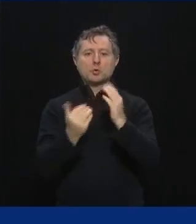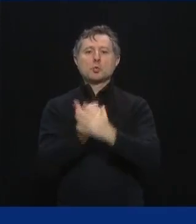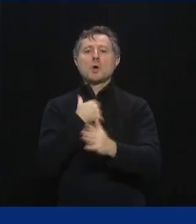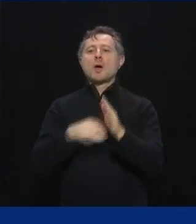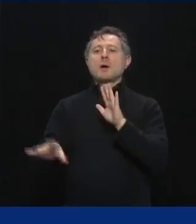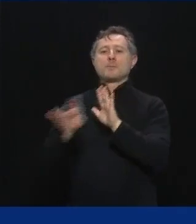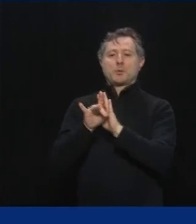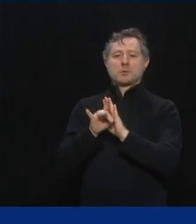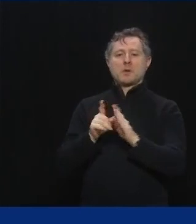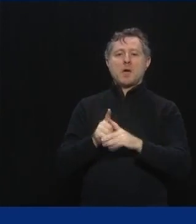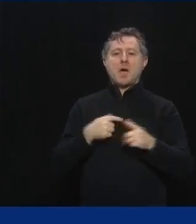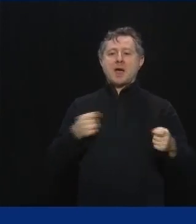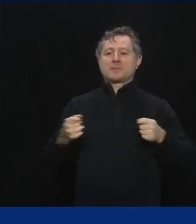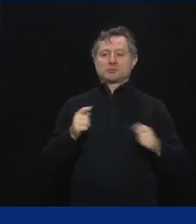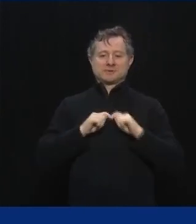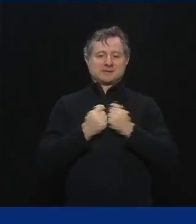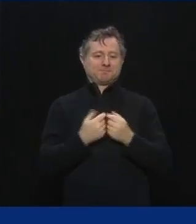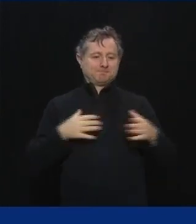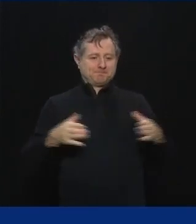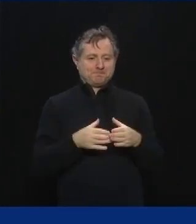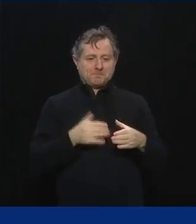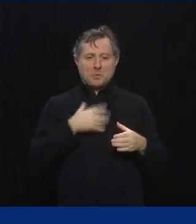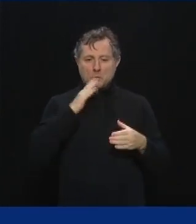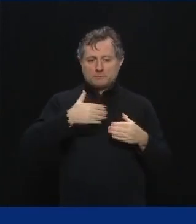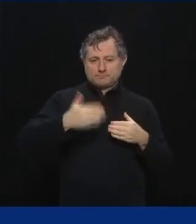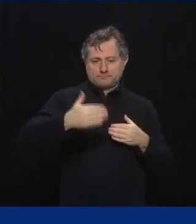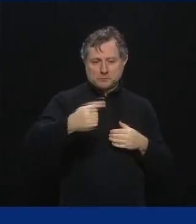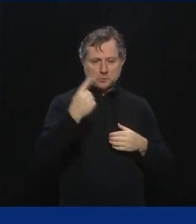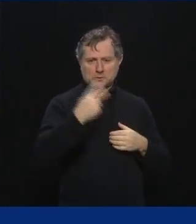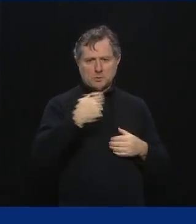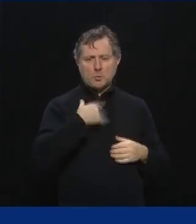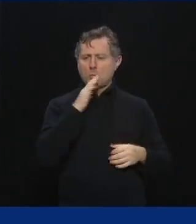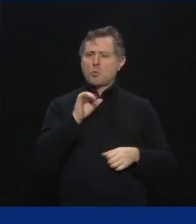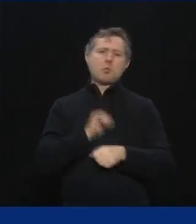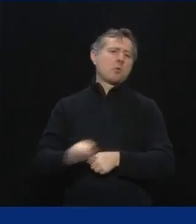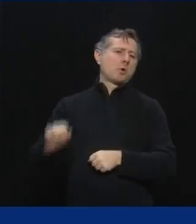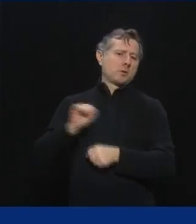REVIEW. YOU'RE GOING TO SEE MUCH MORE OF THIS.